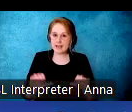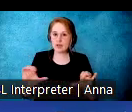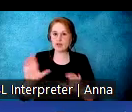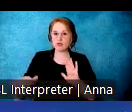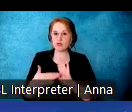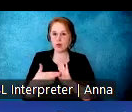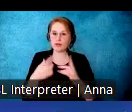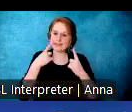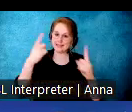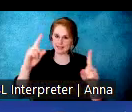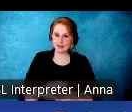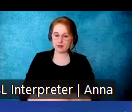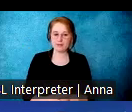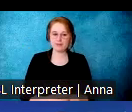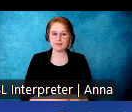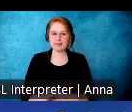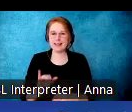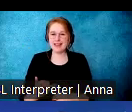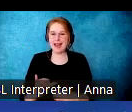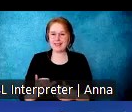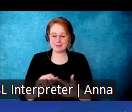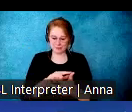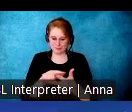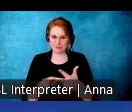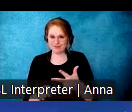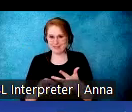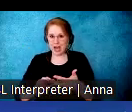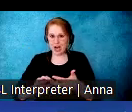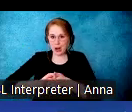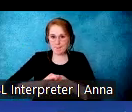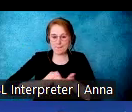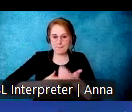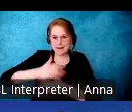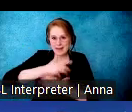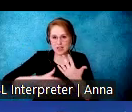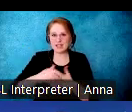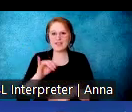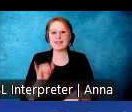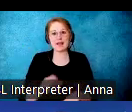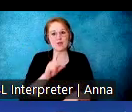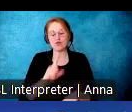And I think the combination of those factors is cutting edge and it's among the top in the country.